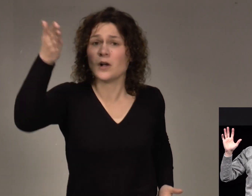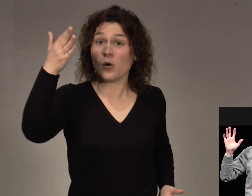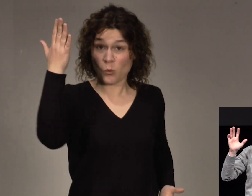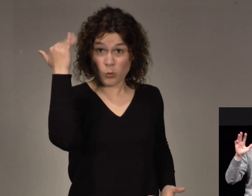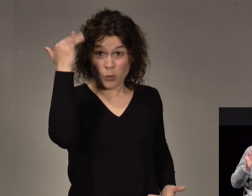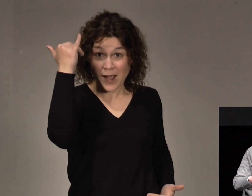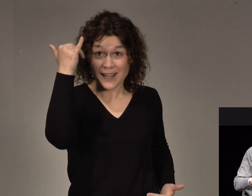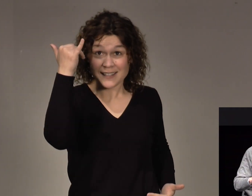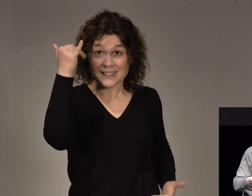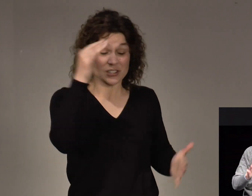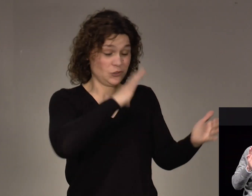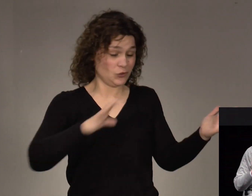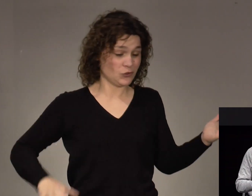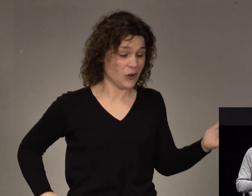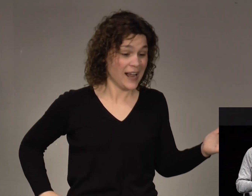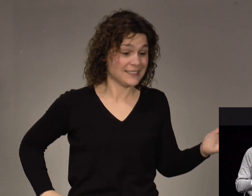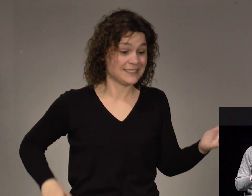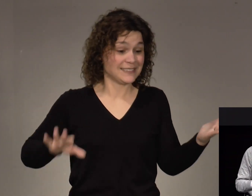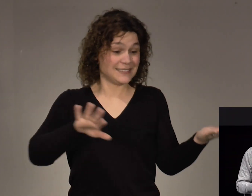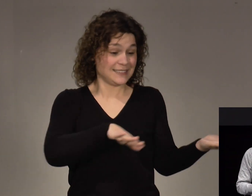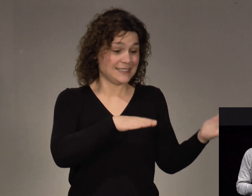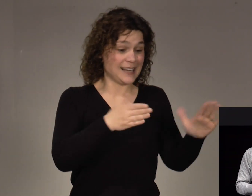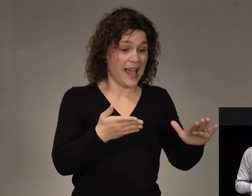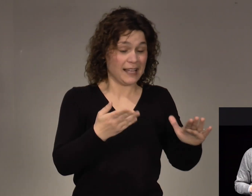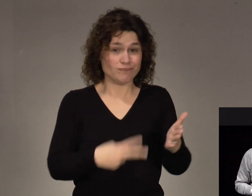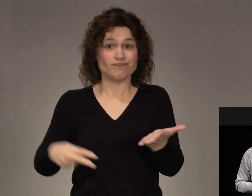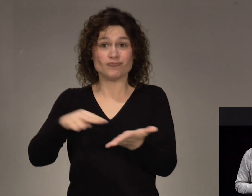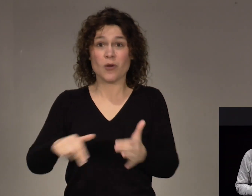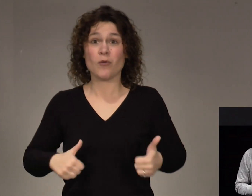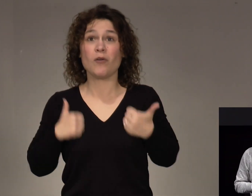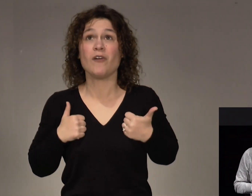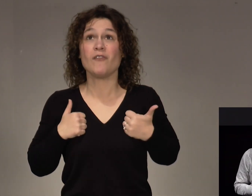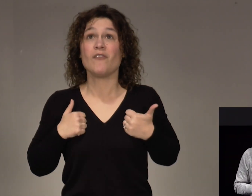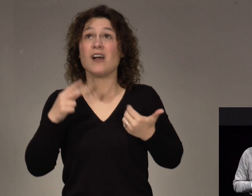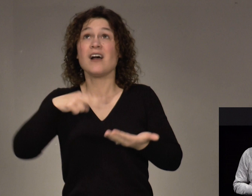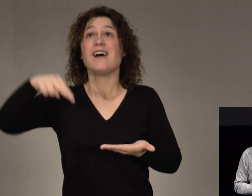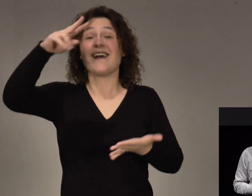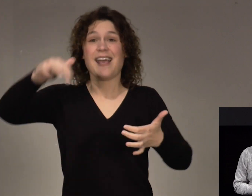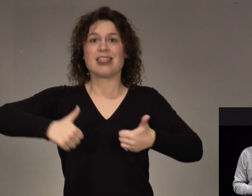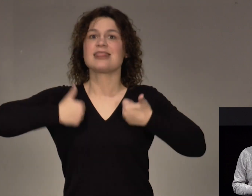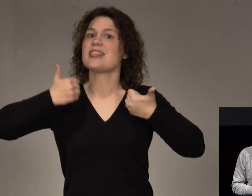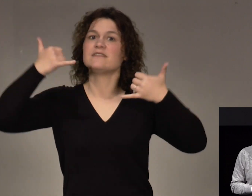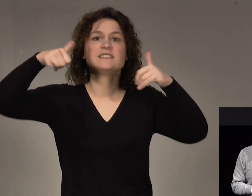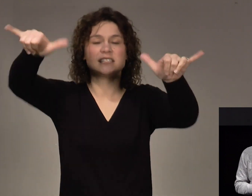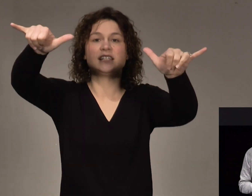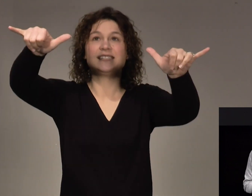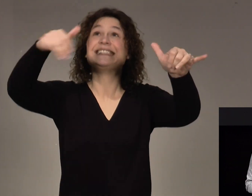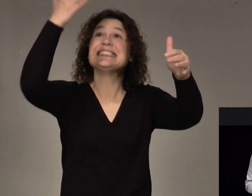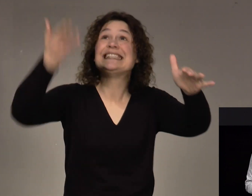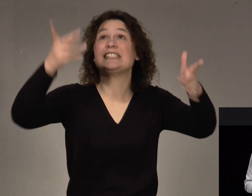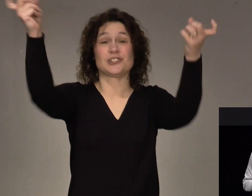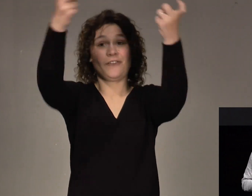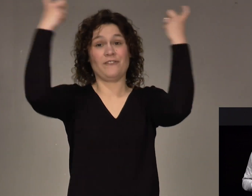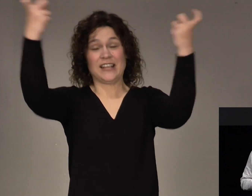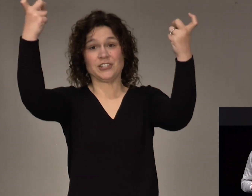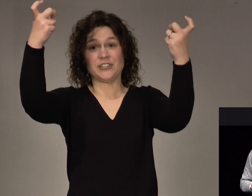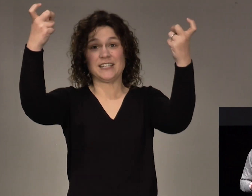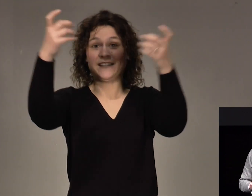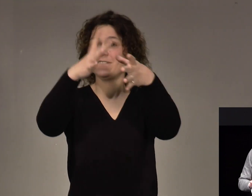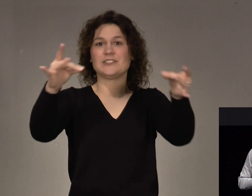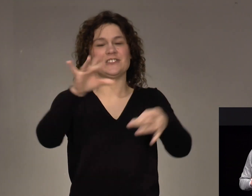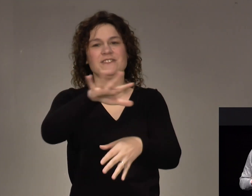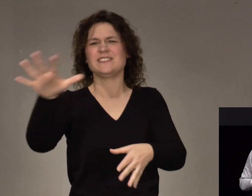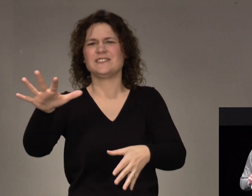Christ died, rose, and lives! He is our victory! Verse 55: Oh death, where is your